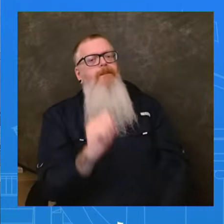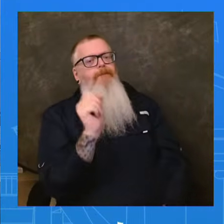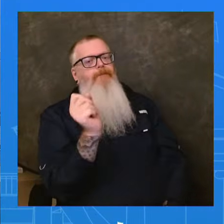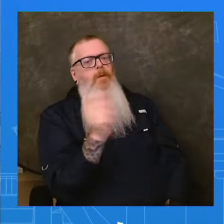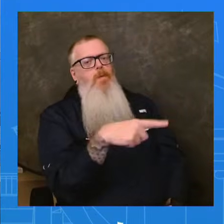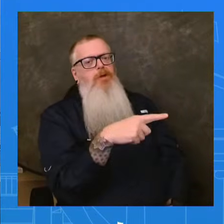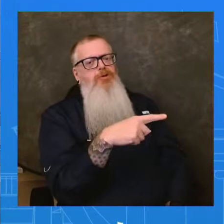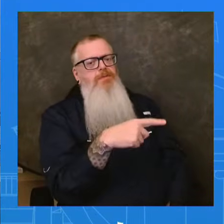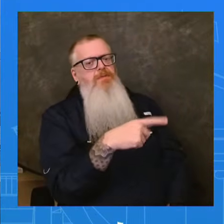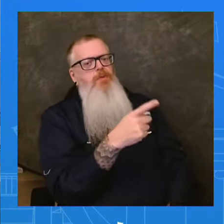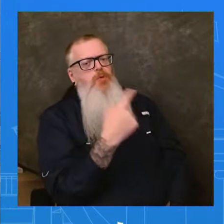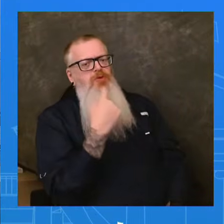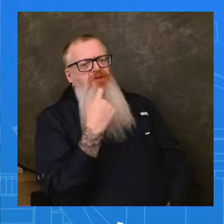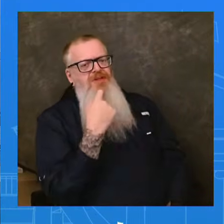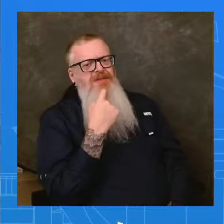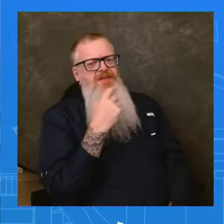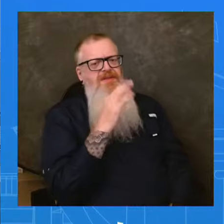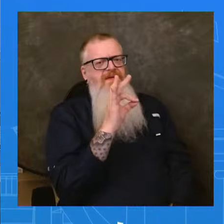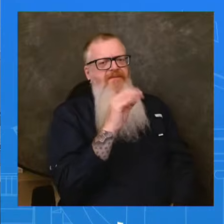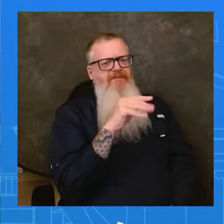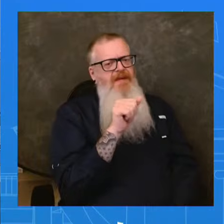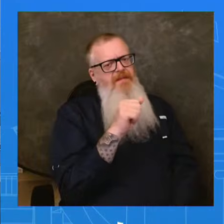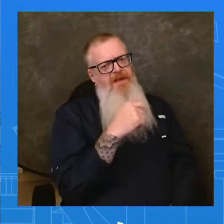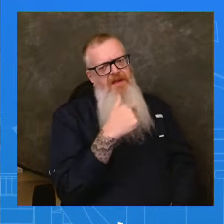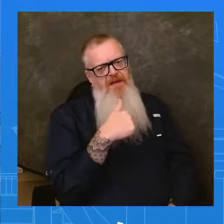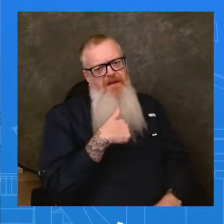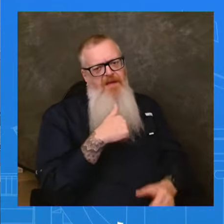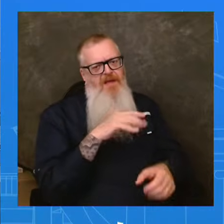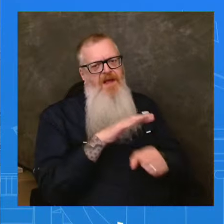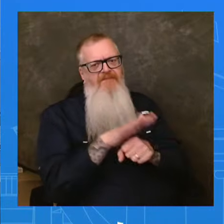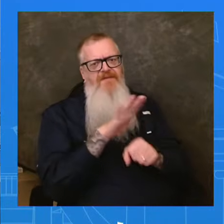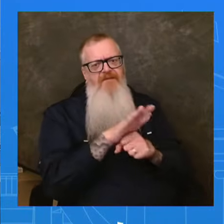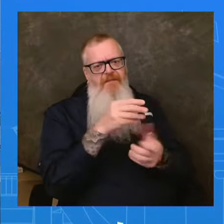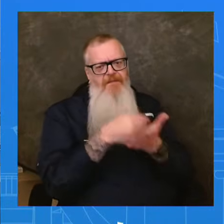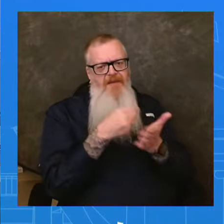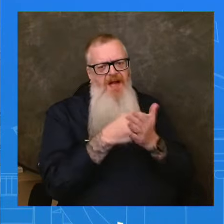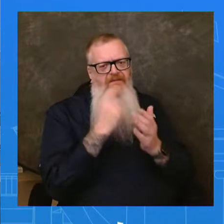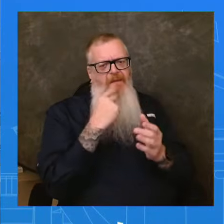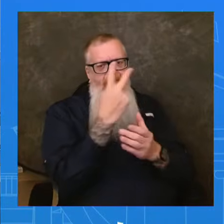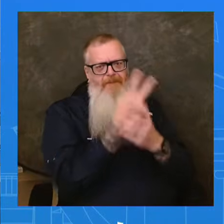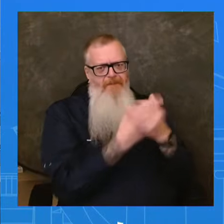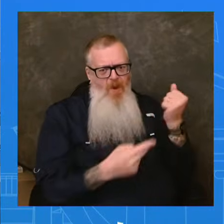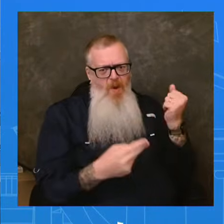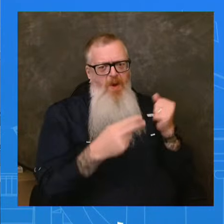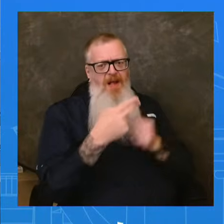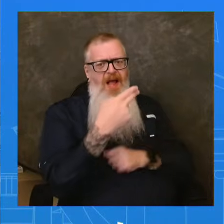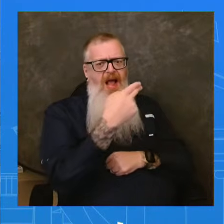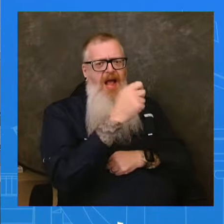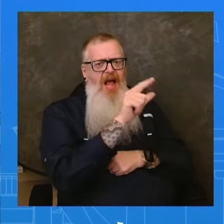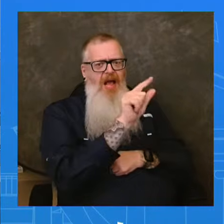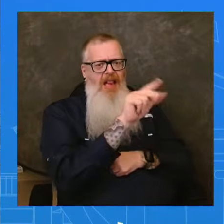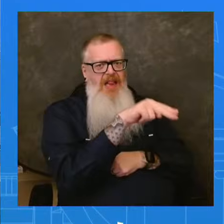to get through both Hurricanes Helene and Milton, but that you're assessing how much more you need from Congress.